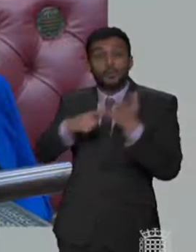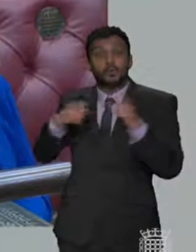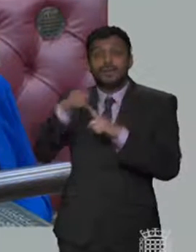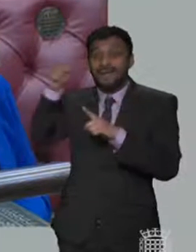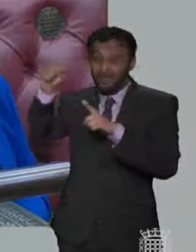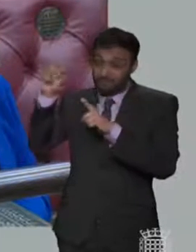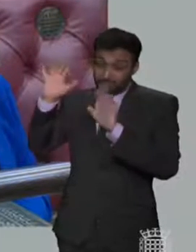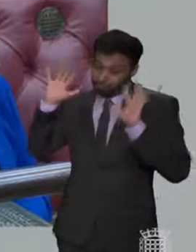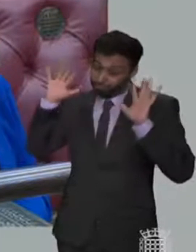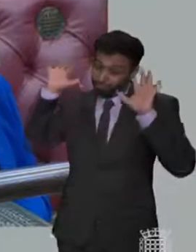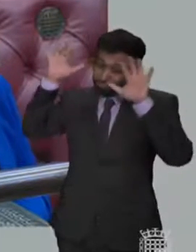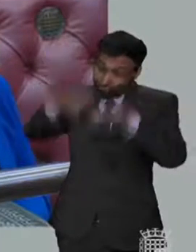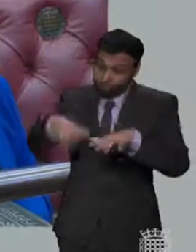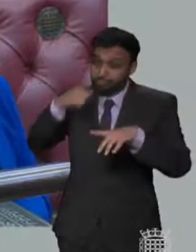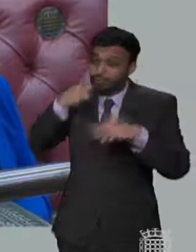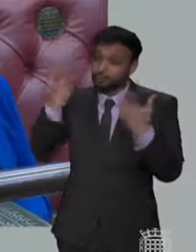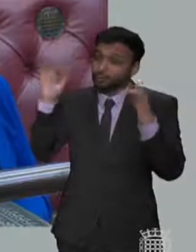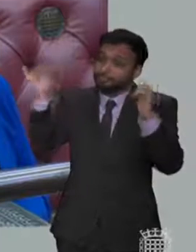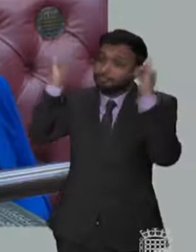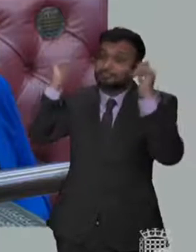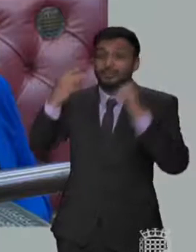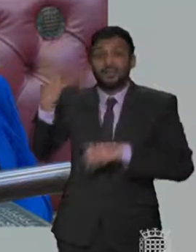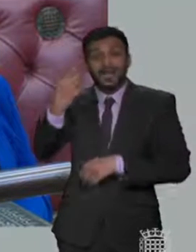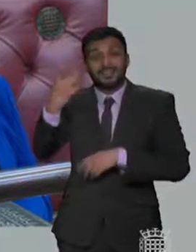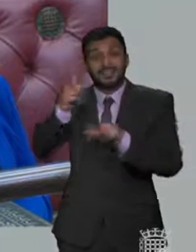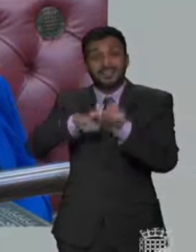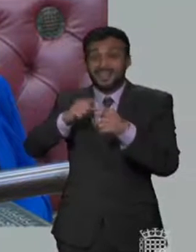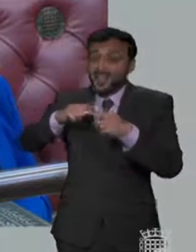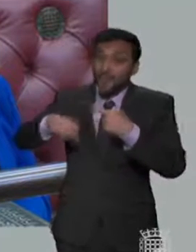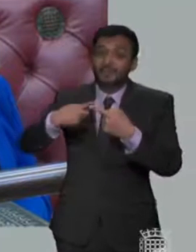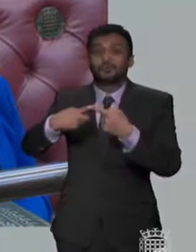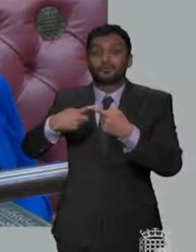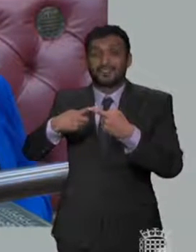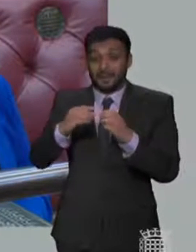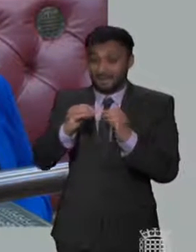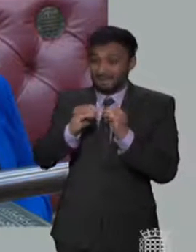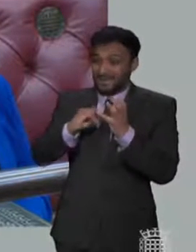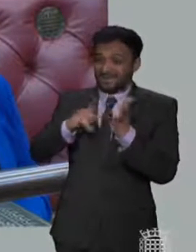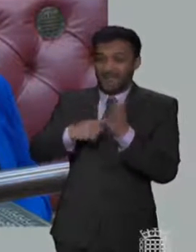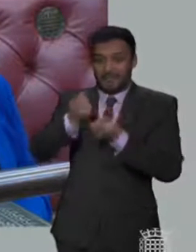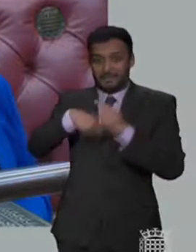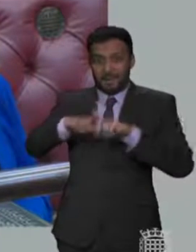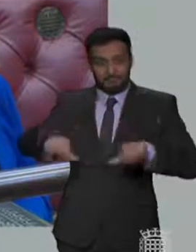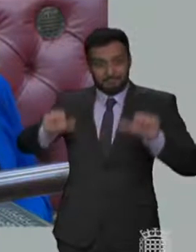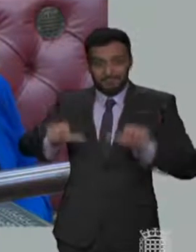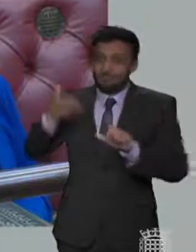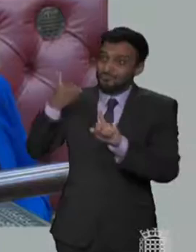bsl as a sign language in its own right by the uk government but this year's rally was filled with